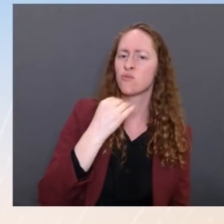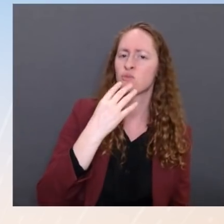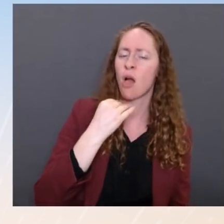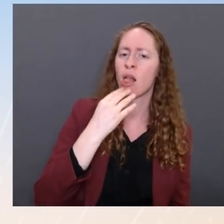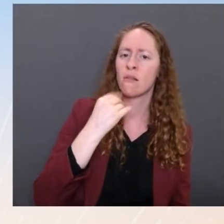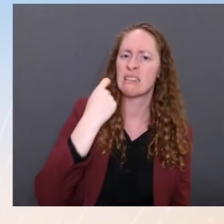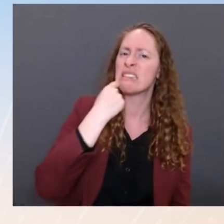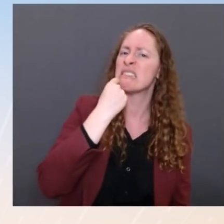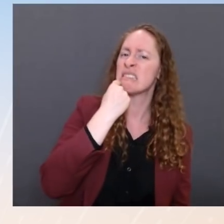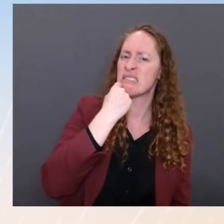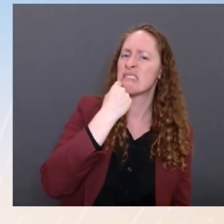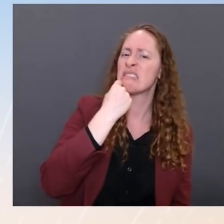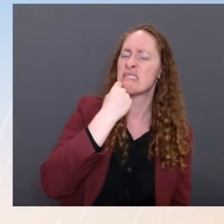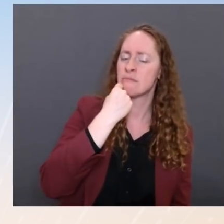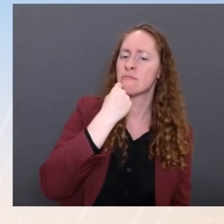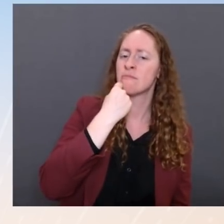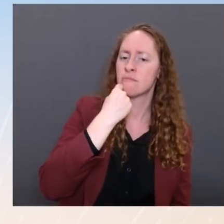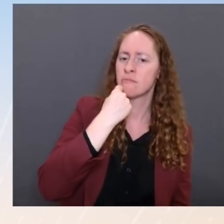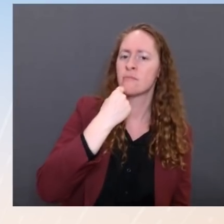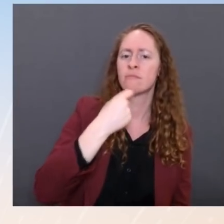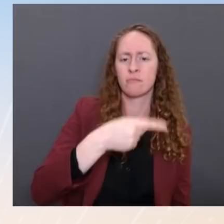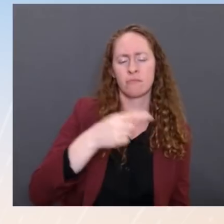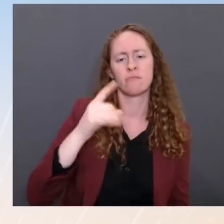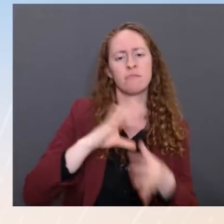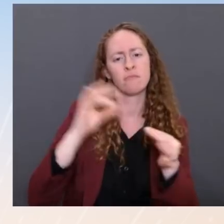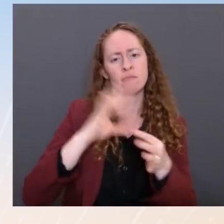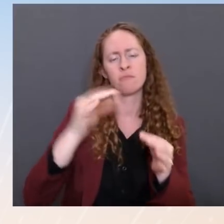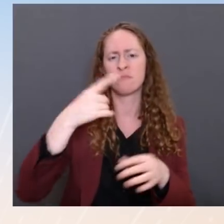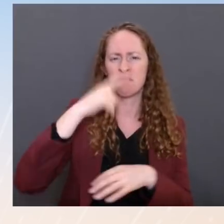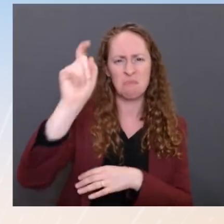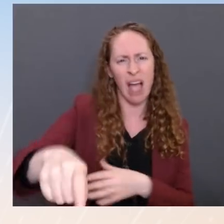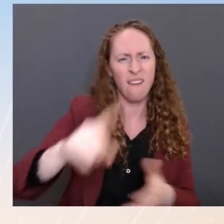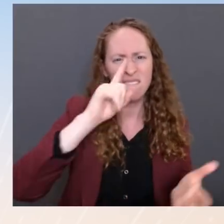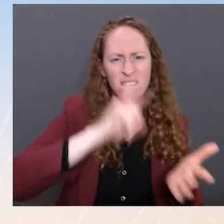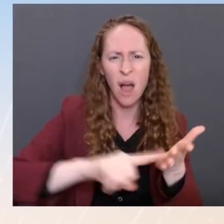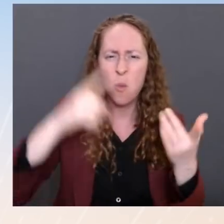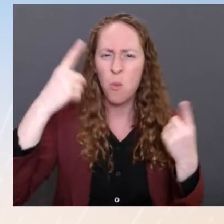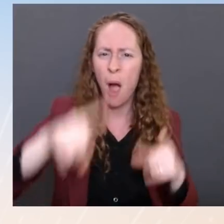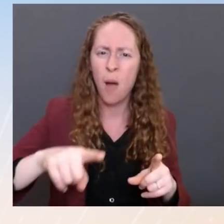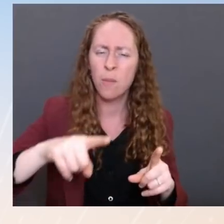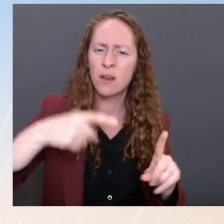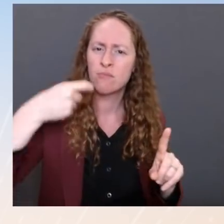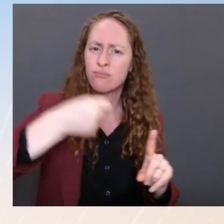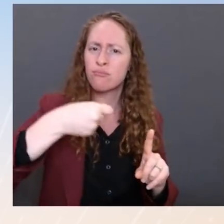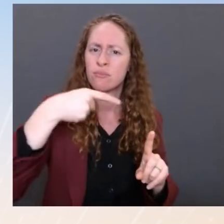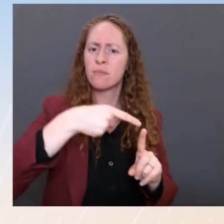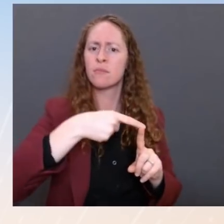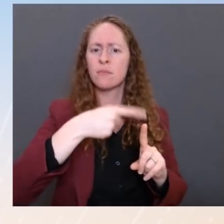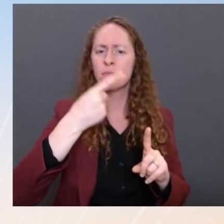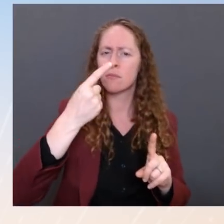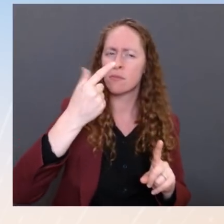The Israelis have extended an offer for the Palestinians to participate in a joint investigation.